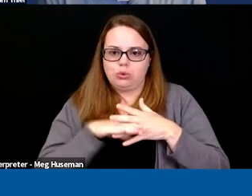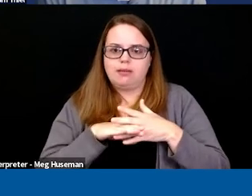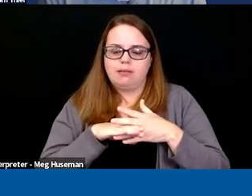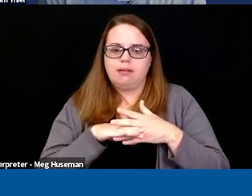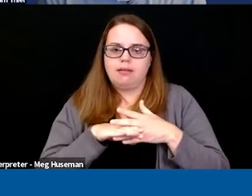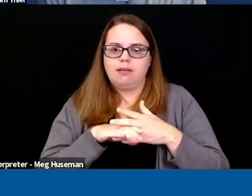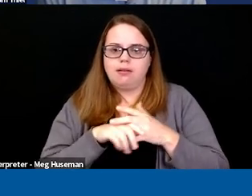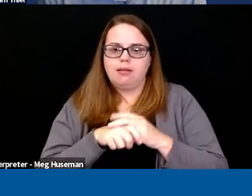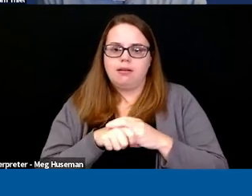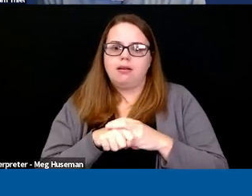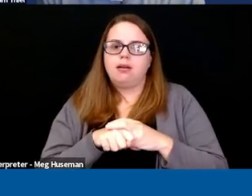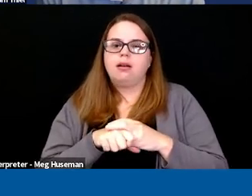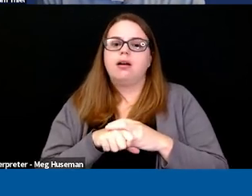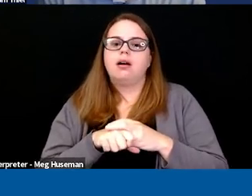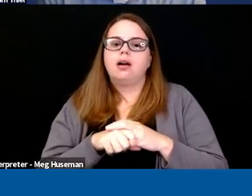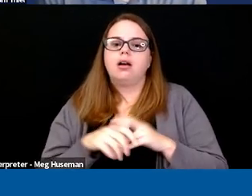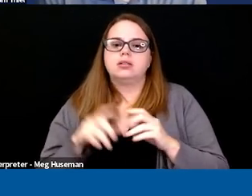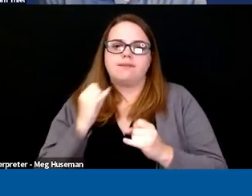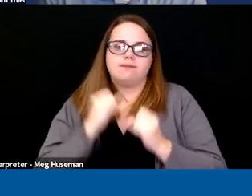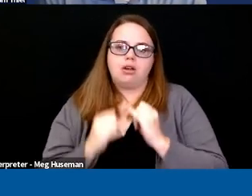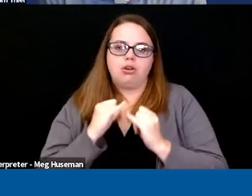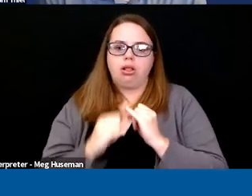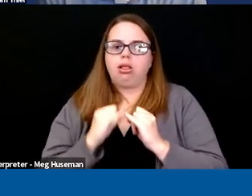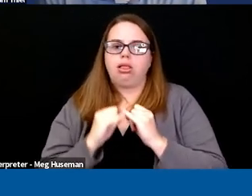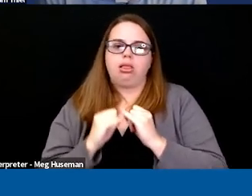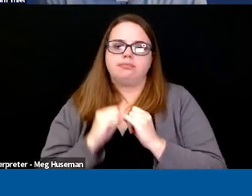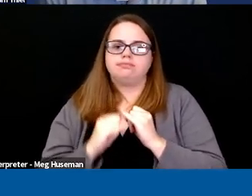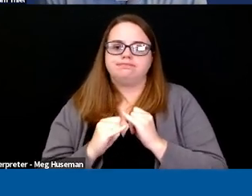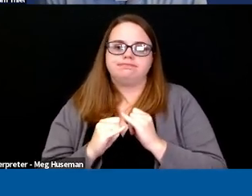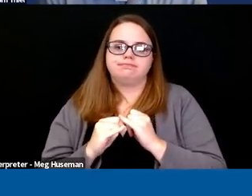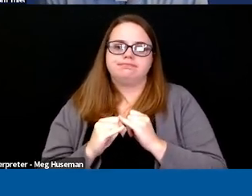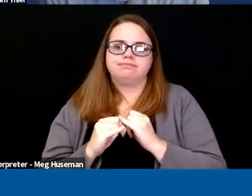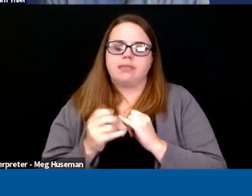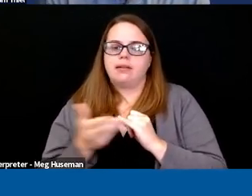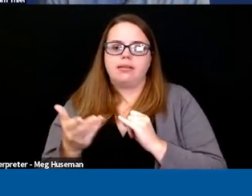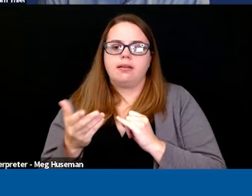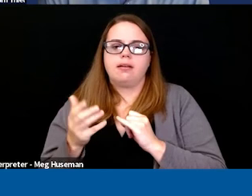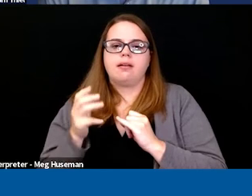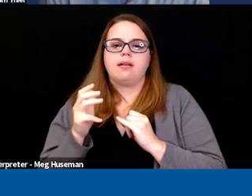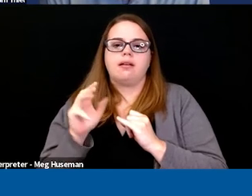And so just kind of as a final thing here, Marsha was wondering if you have any additional resources